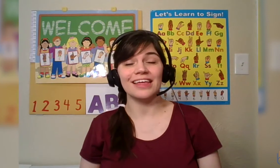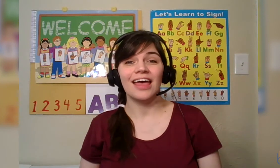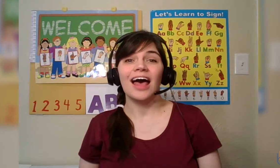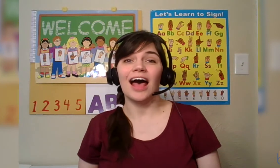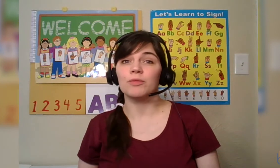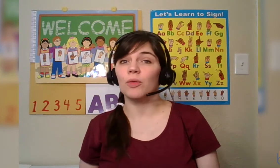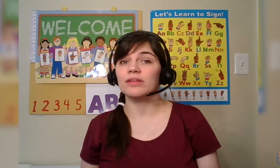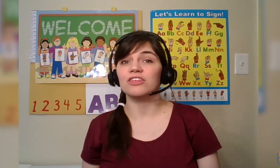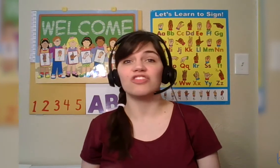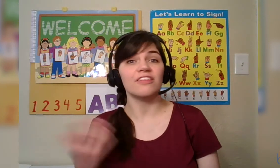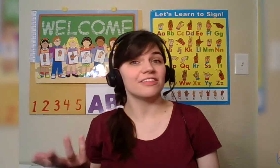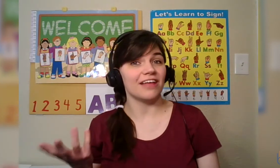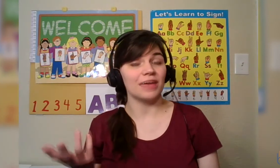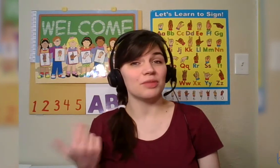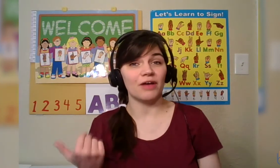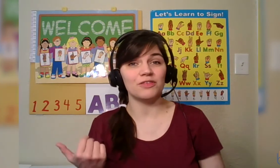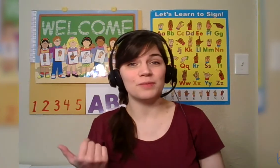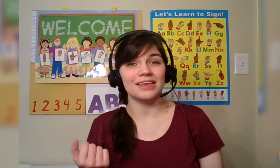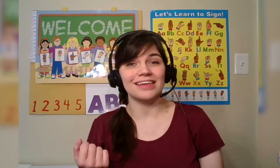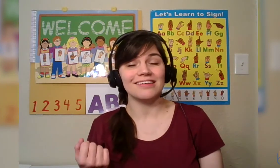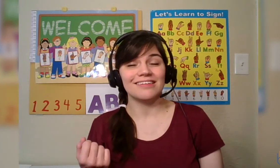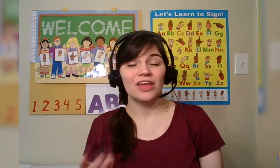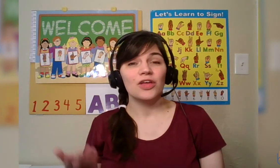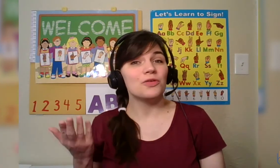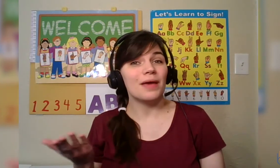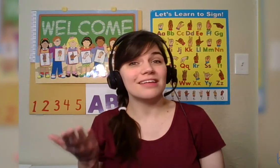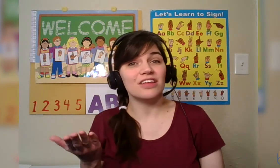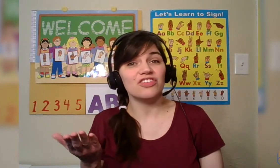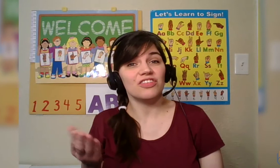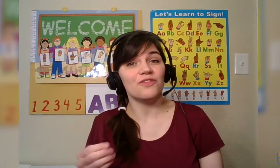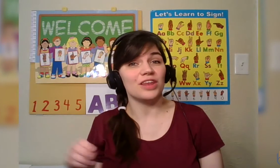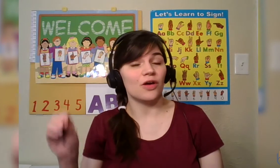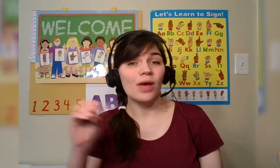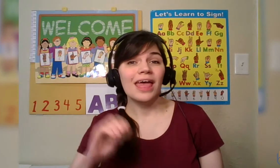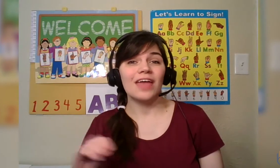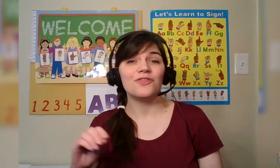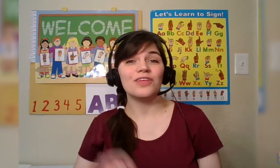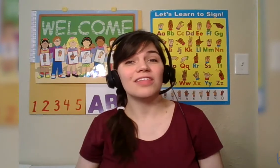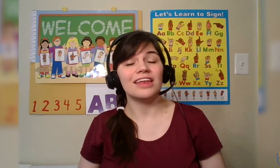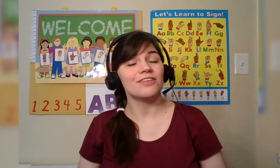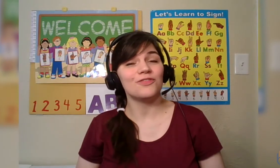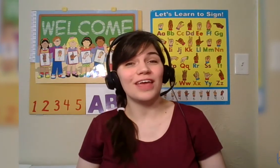I'm going to just sign without speaking. You pay attention to the video and fill in his face